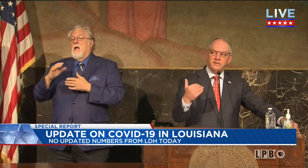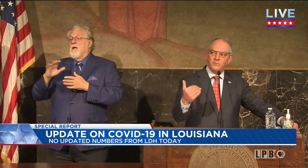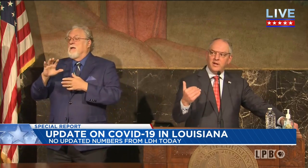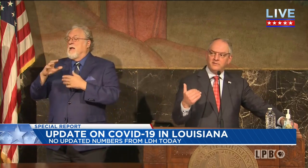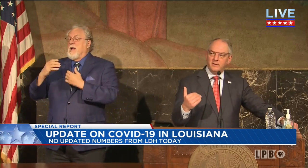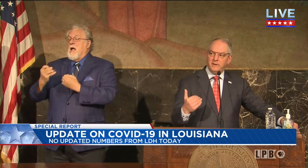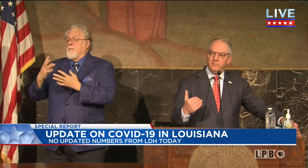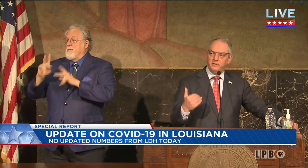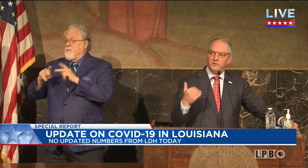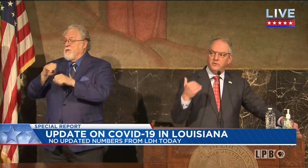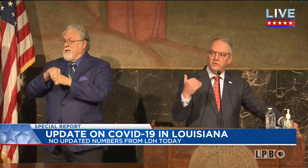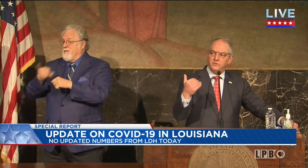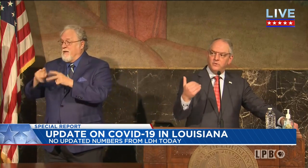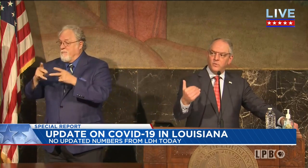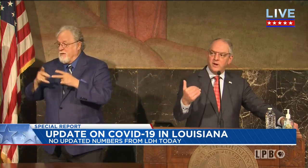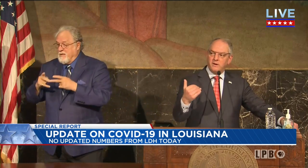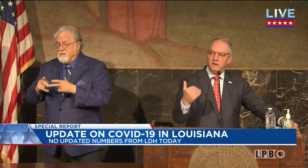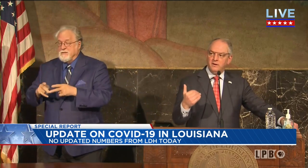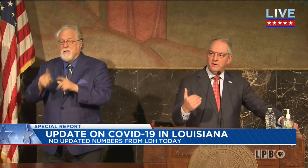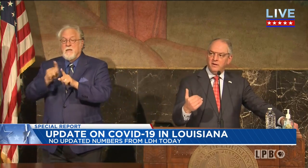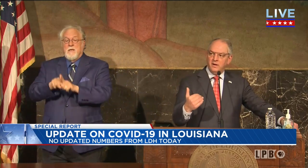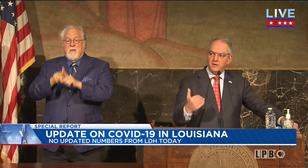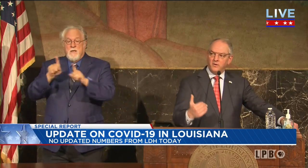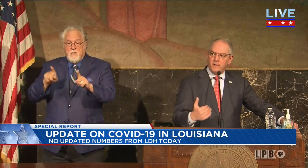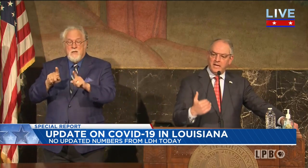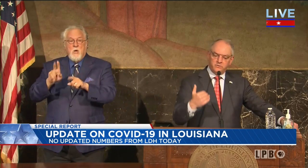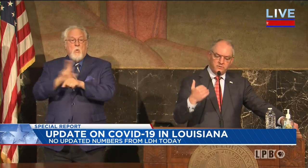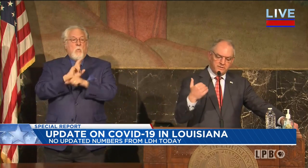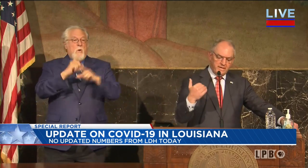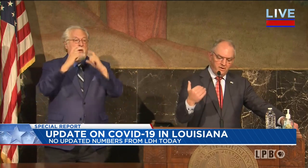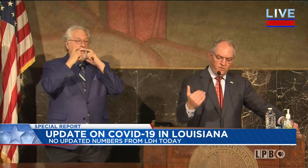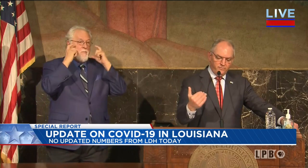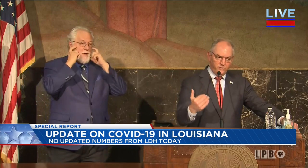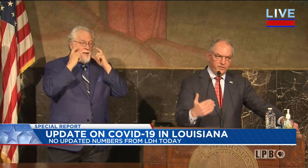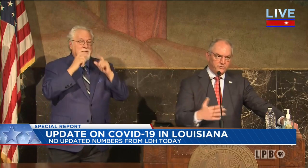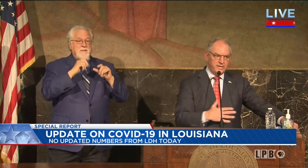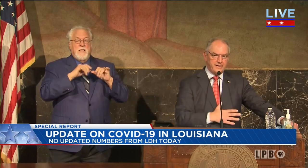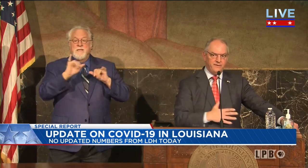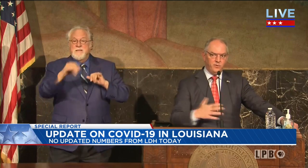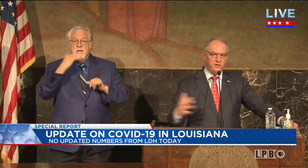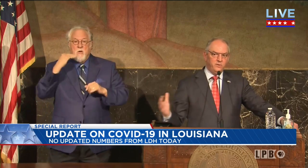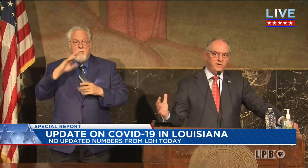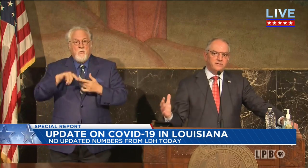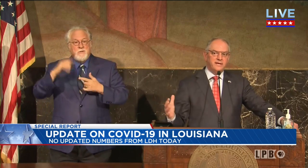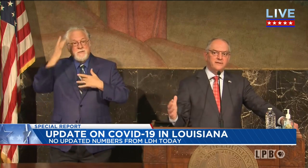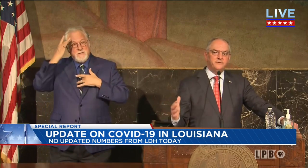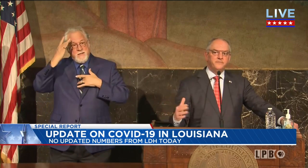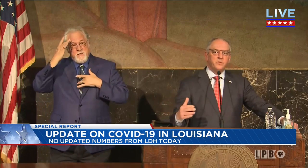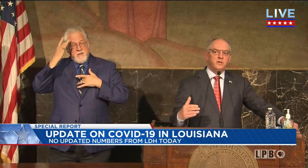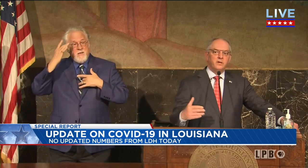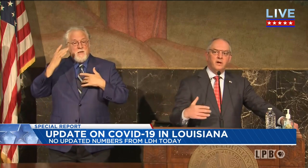WITHOUT CASES SPIKING SO LONG AS YOU DO IT WITH THE RESTRICTION THARS WE HAVE.